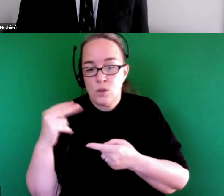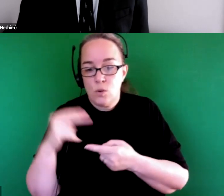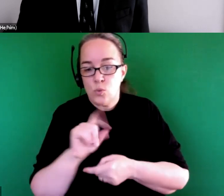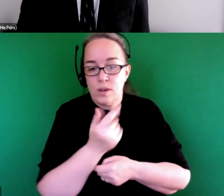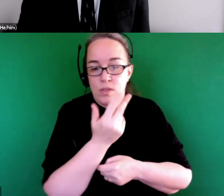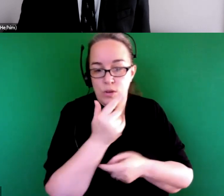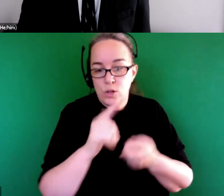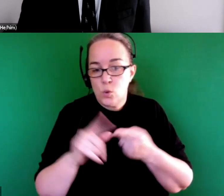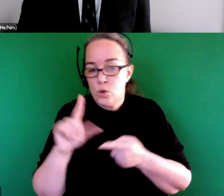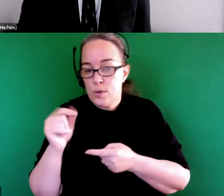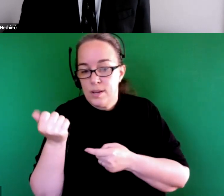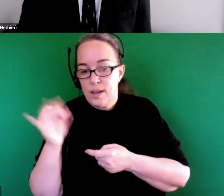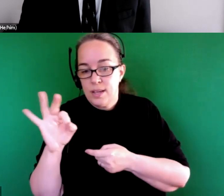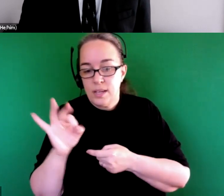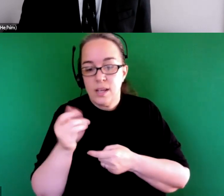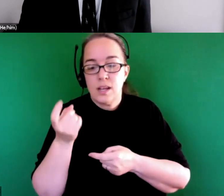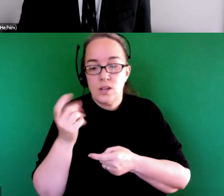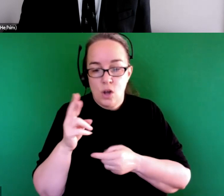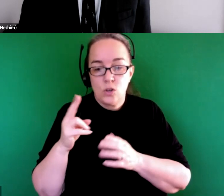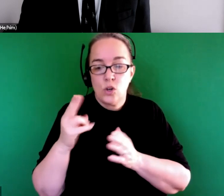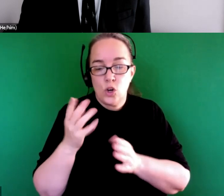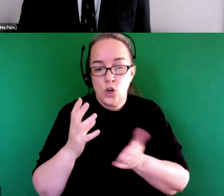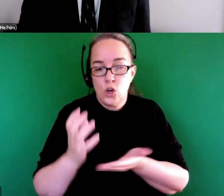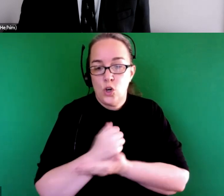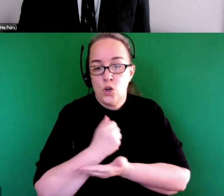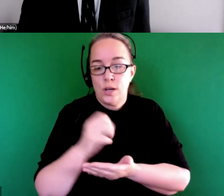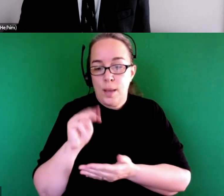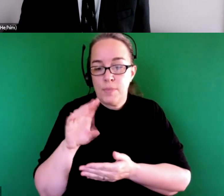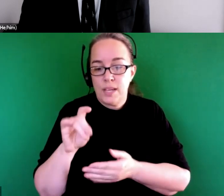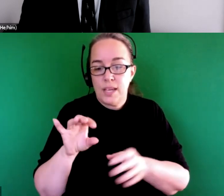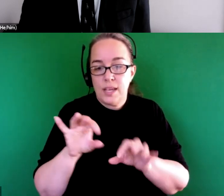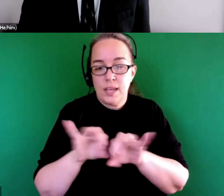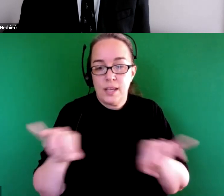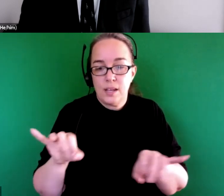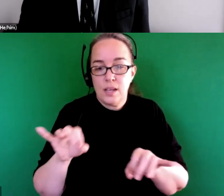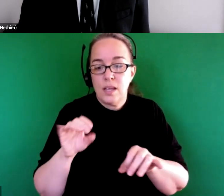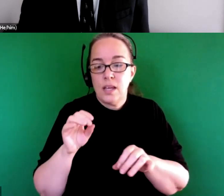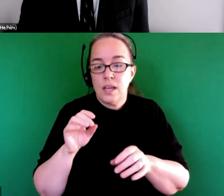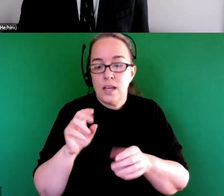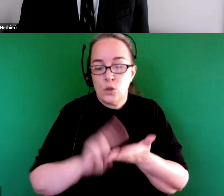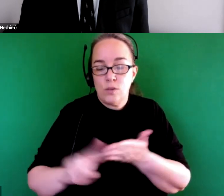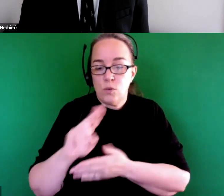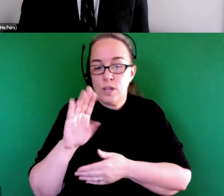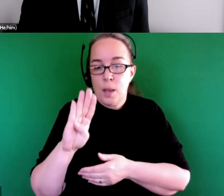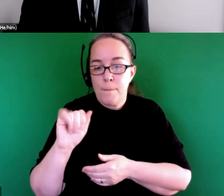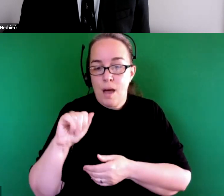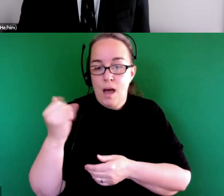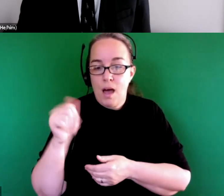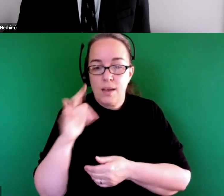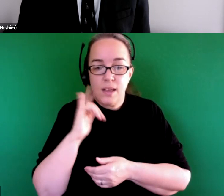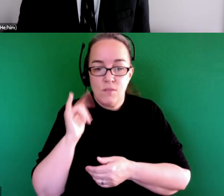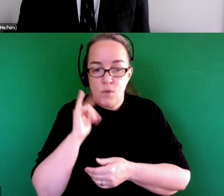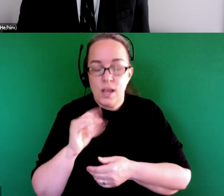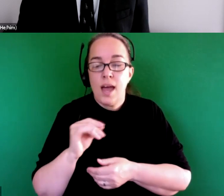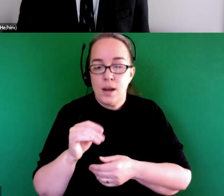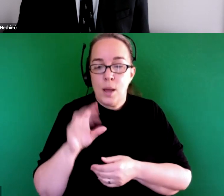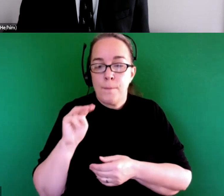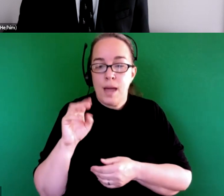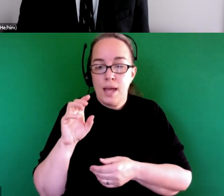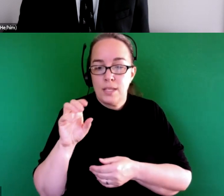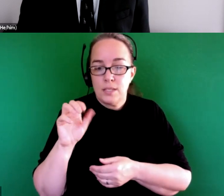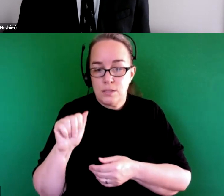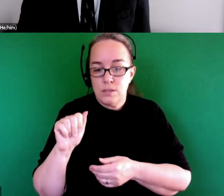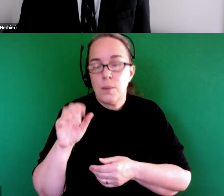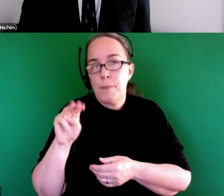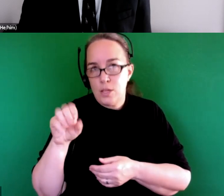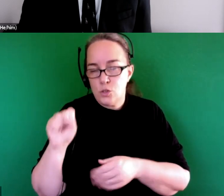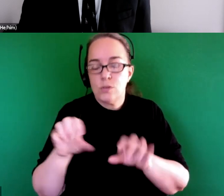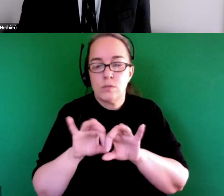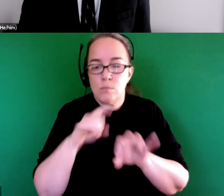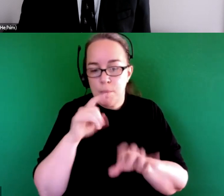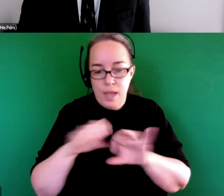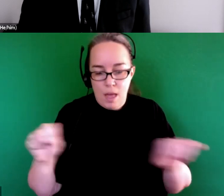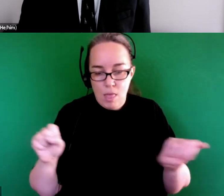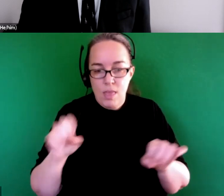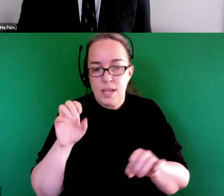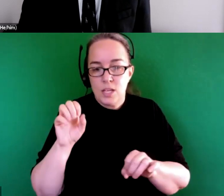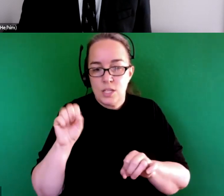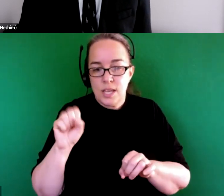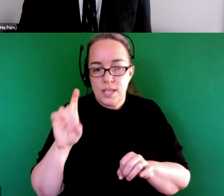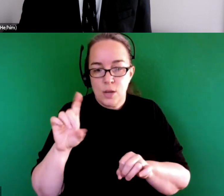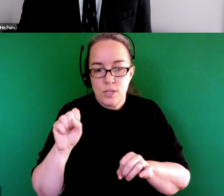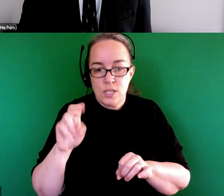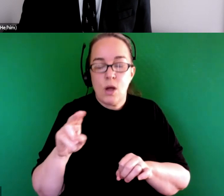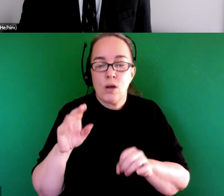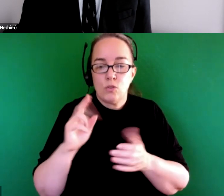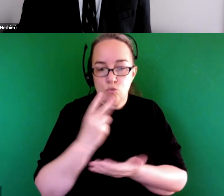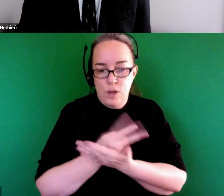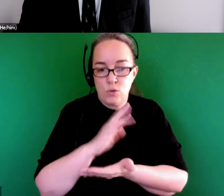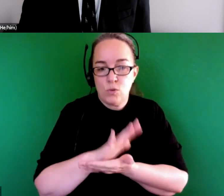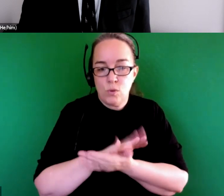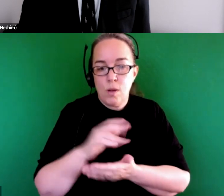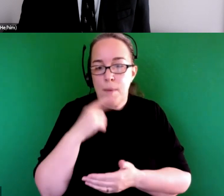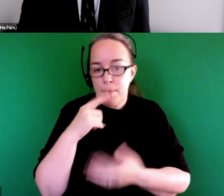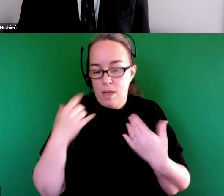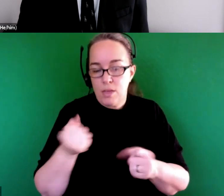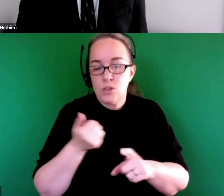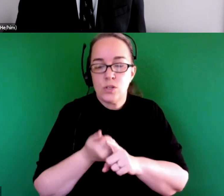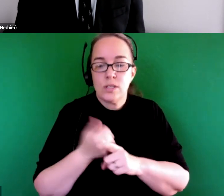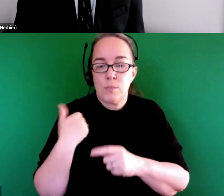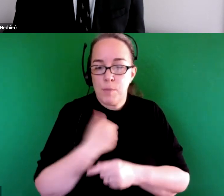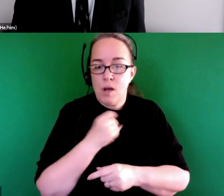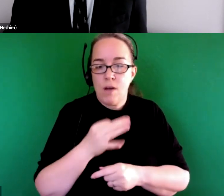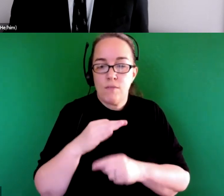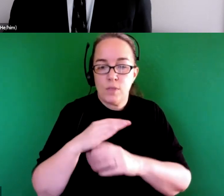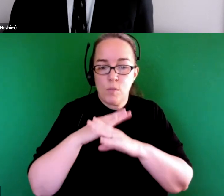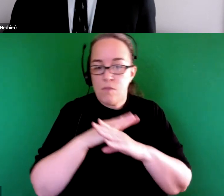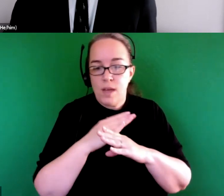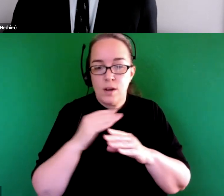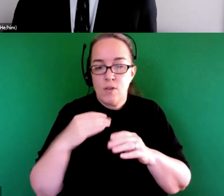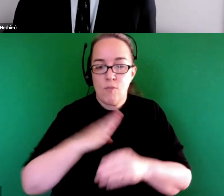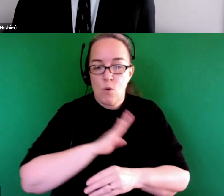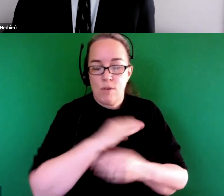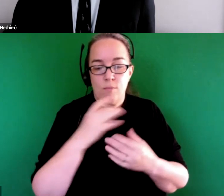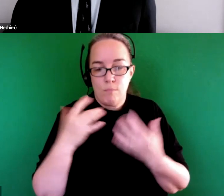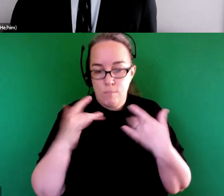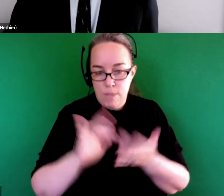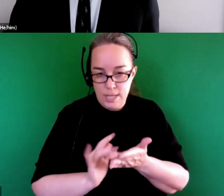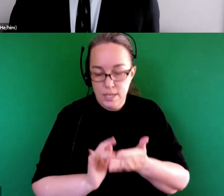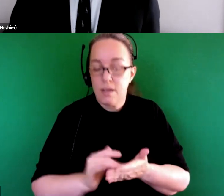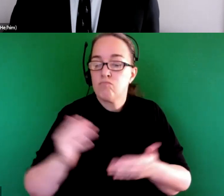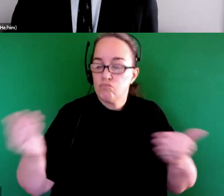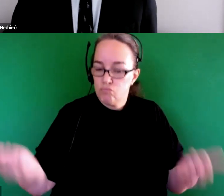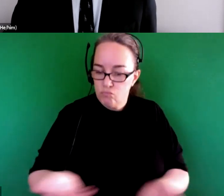Ram Subramaniam (He/him): Dr V Reno own her md in Autonomous University of Baja California and received a master's of public health from San Diego state university graduate School of Public Health she's a member of the American Board of preventive medicine, please join me in welcoming Dr Elsa be arena.